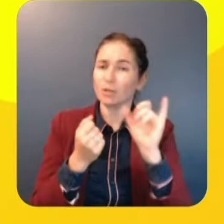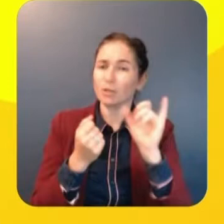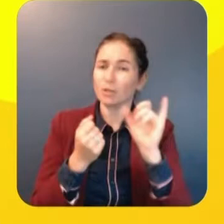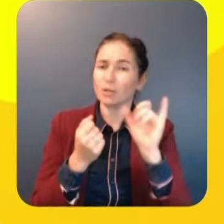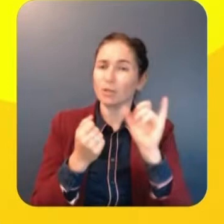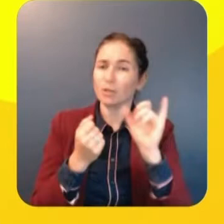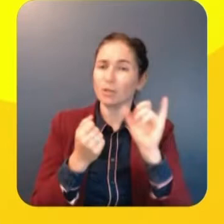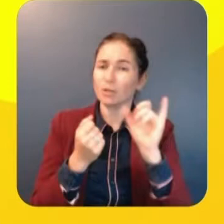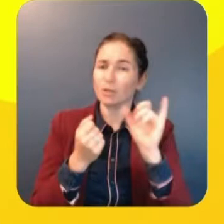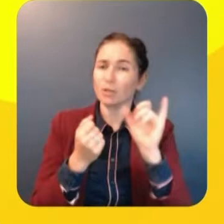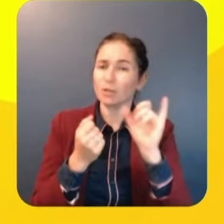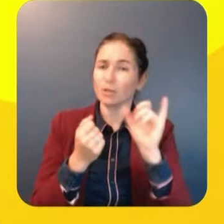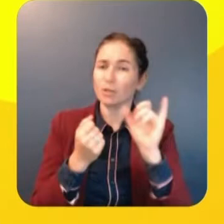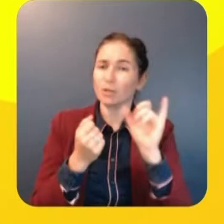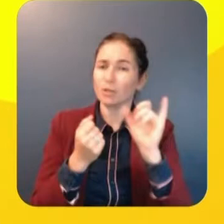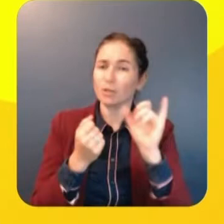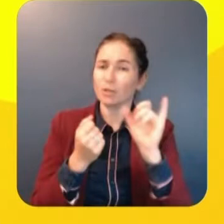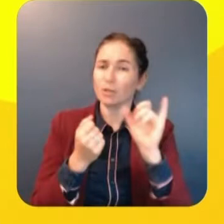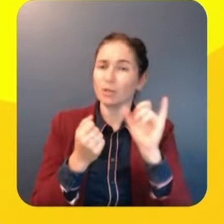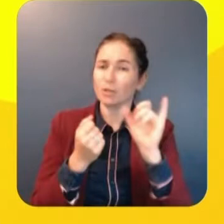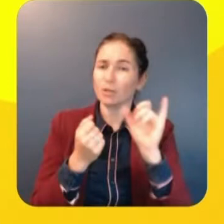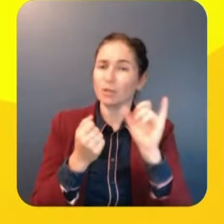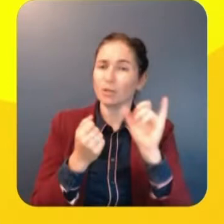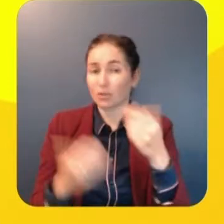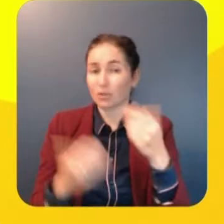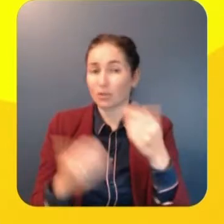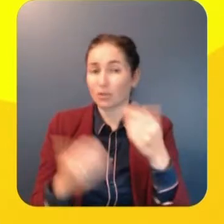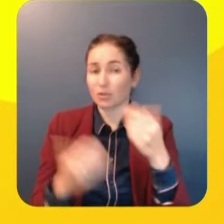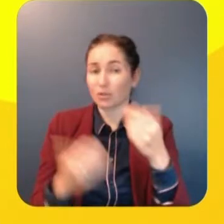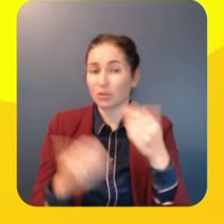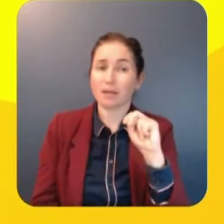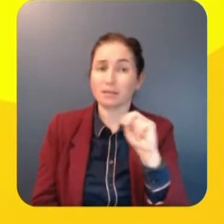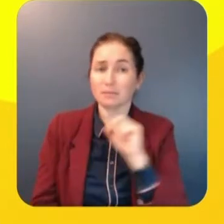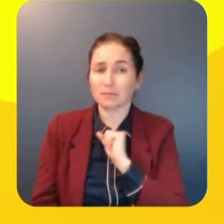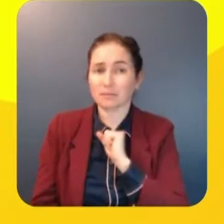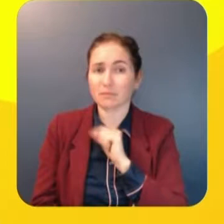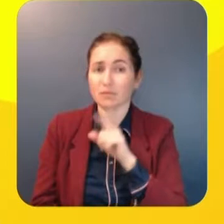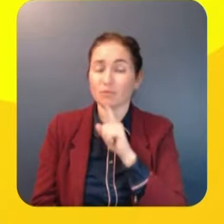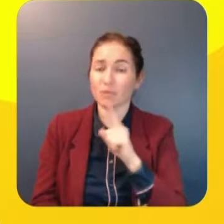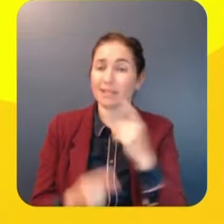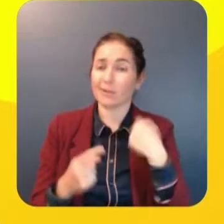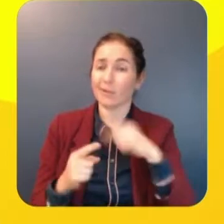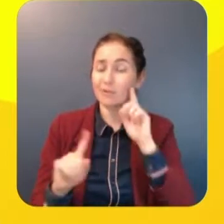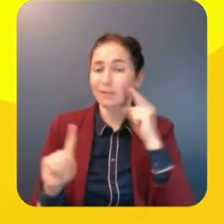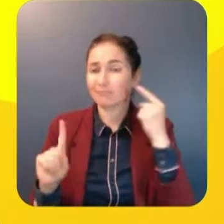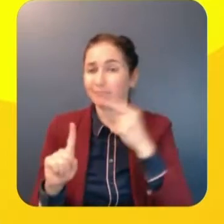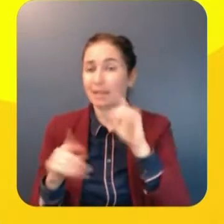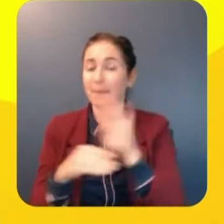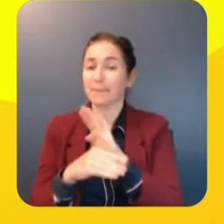And so at Groupon, we truly believe in the business case for DEI if we do this well.